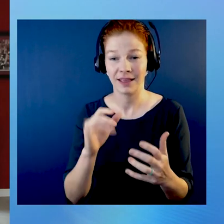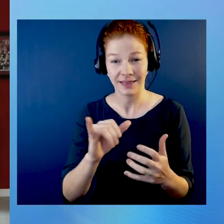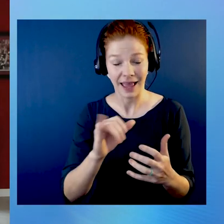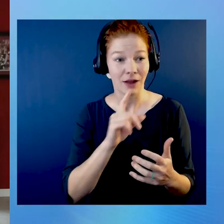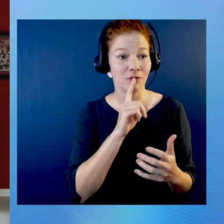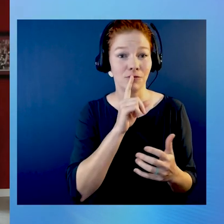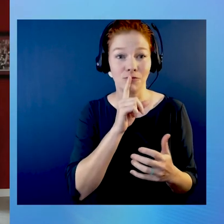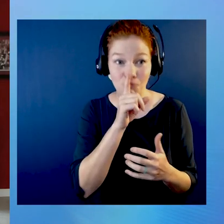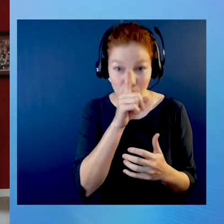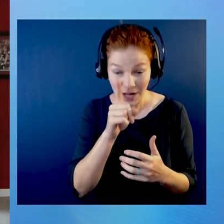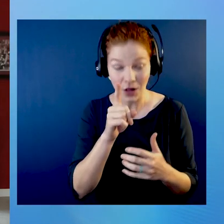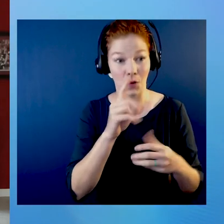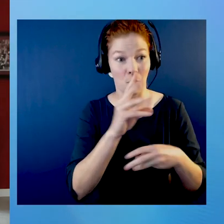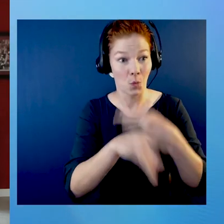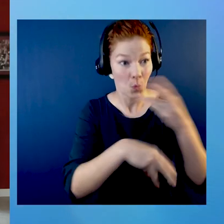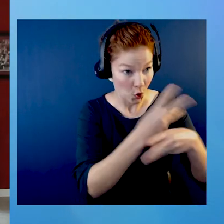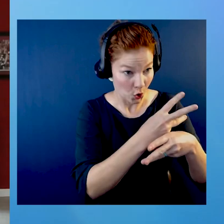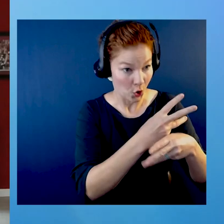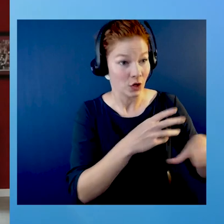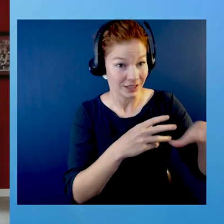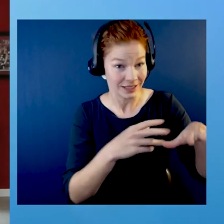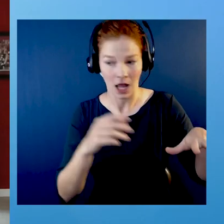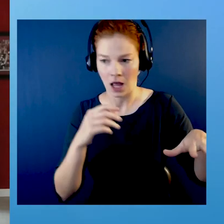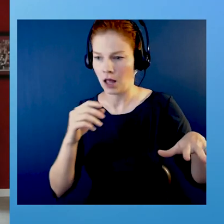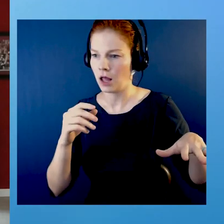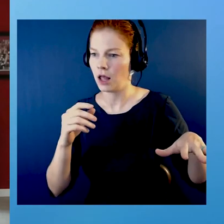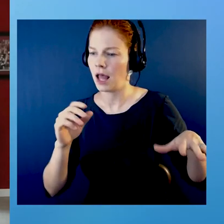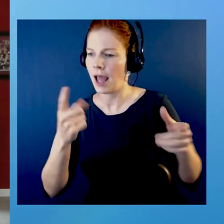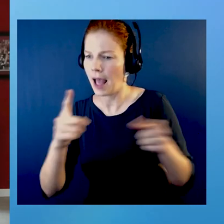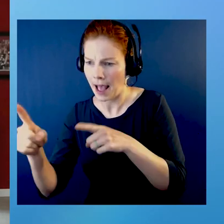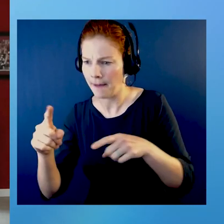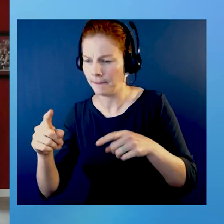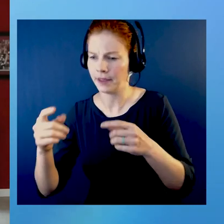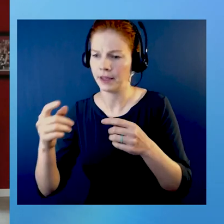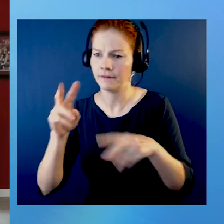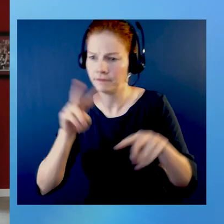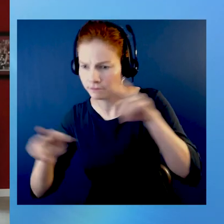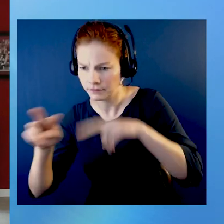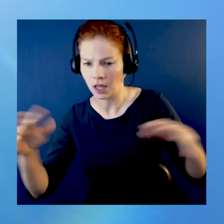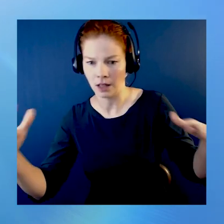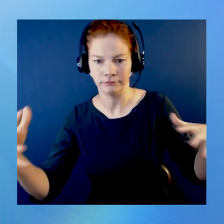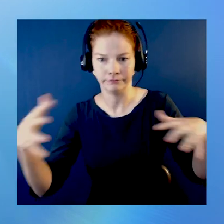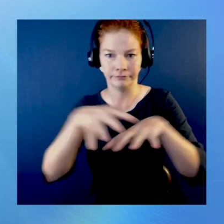overlayed with the physical view can be a powerful combination. Speaking of physical view,